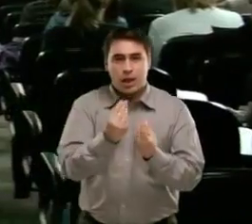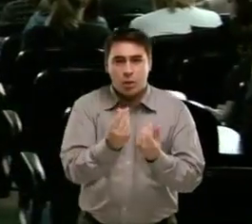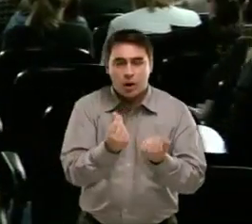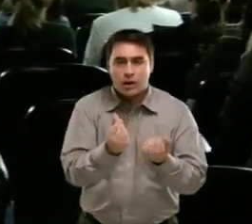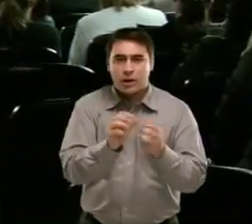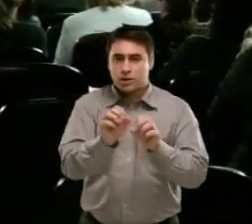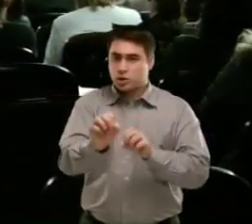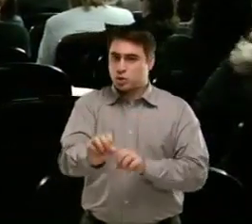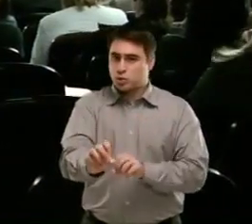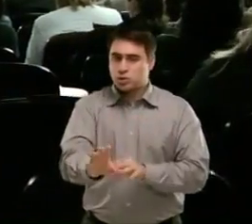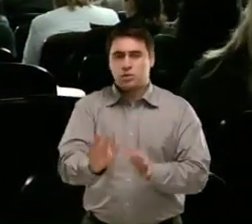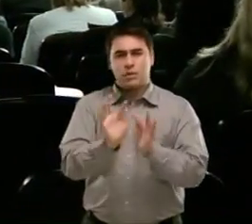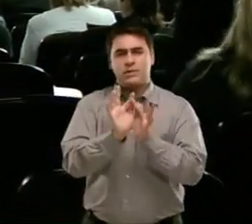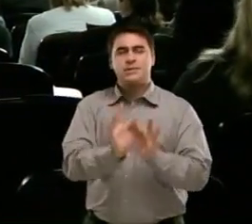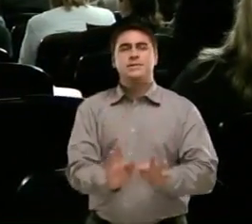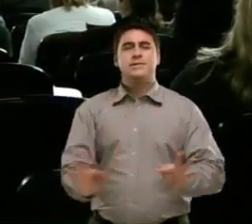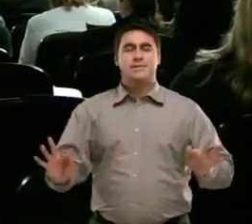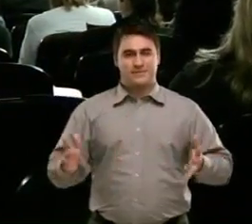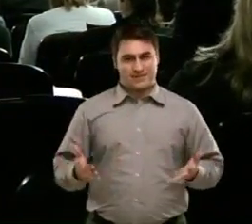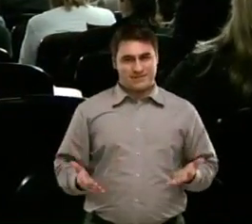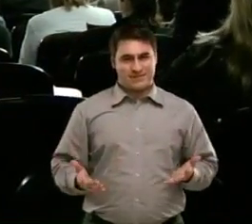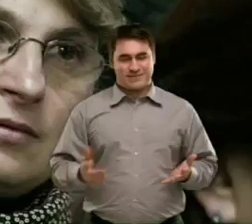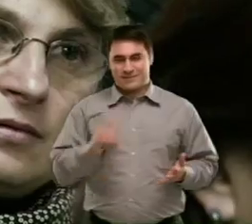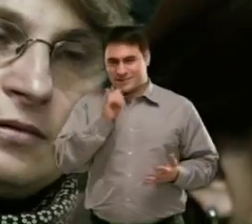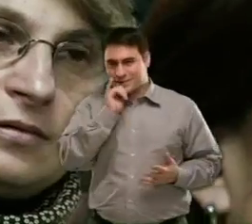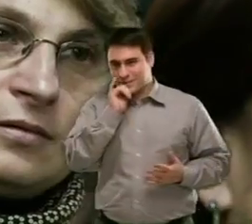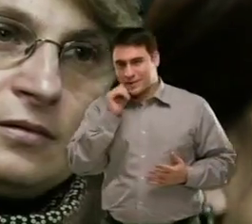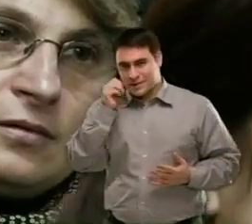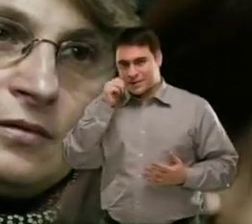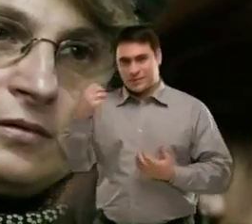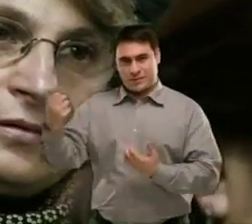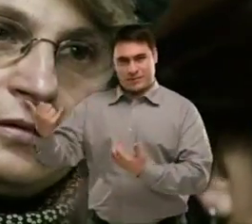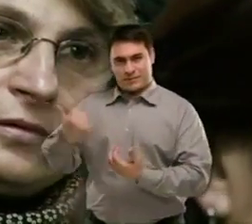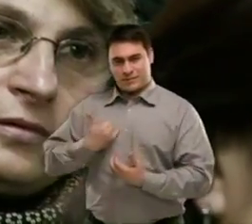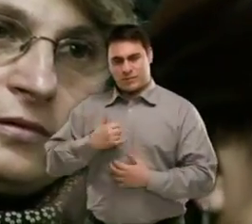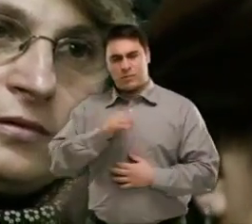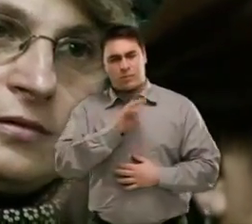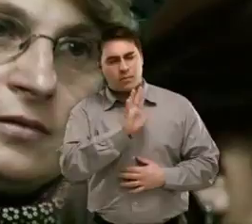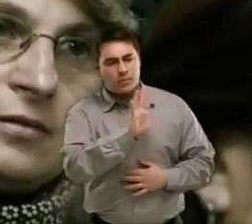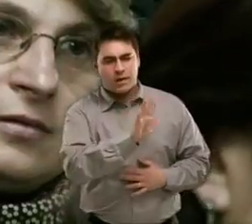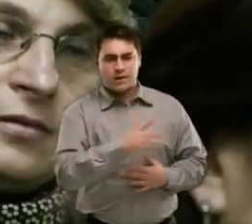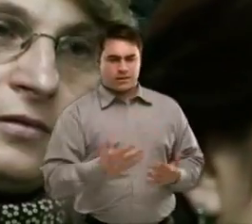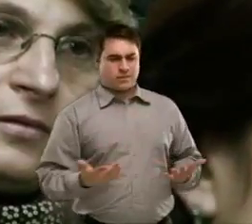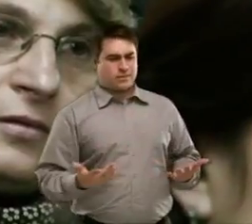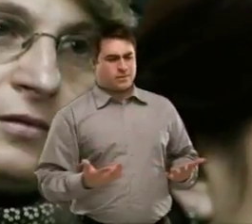Then Carmen said: But Adriangela, being simple is complex.